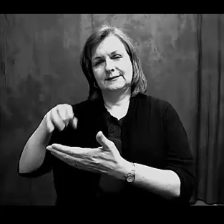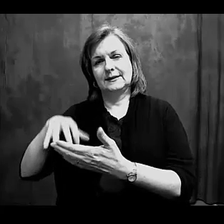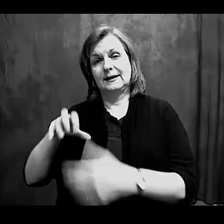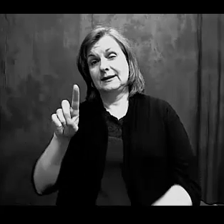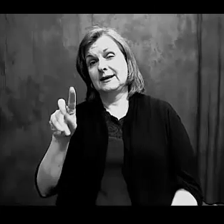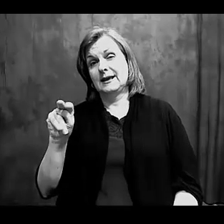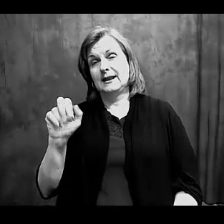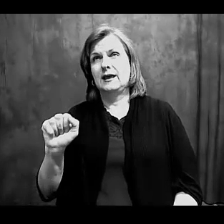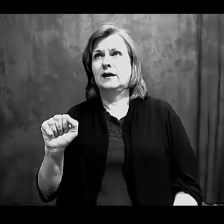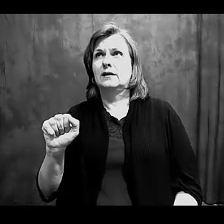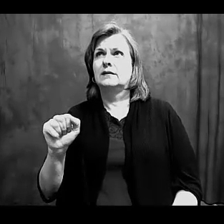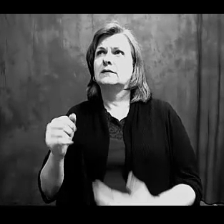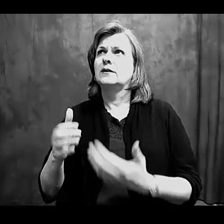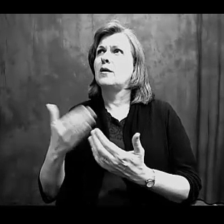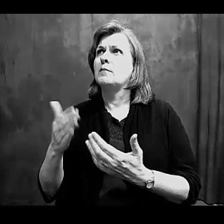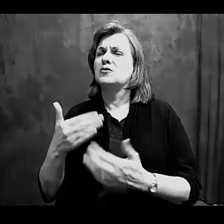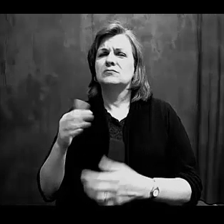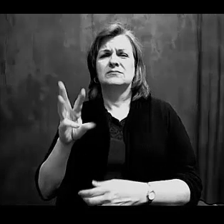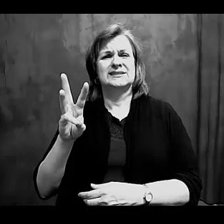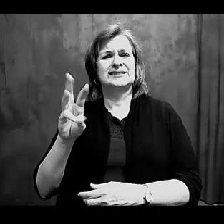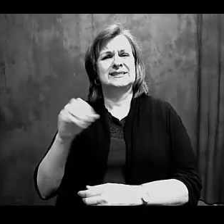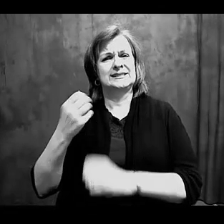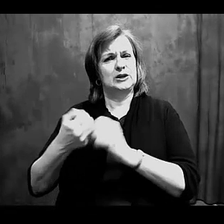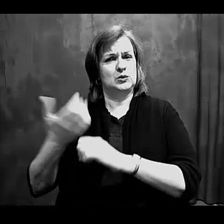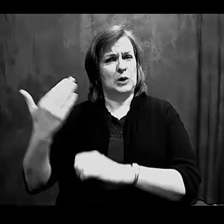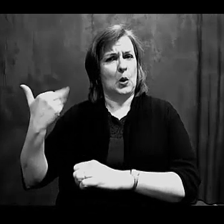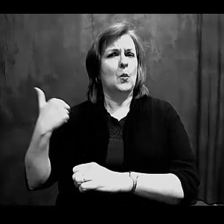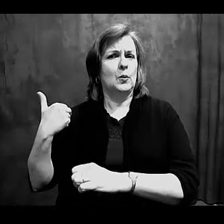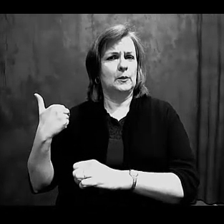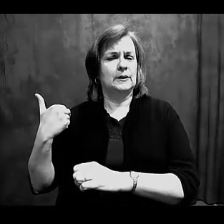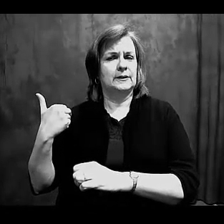nearly 60 years ago now